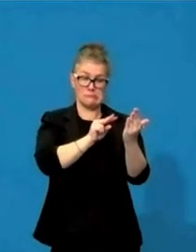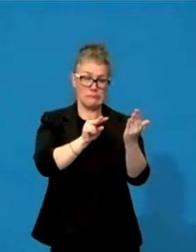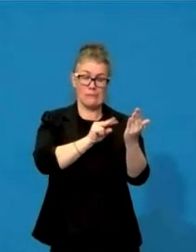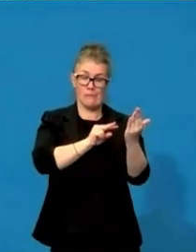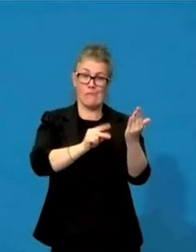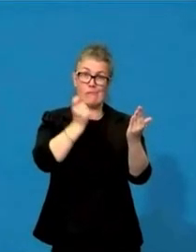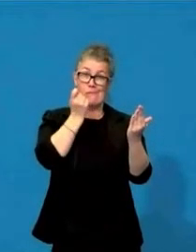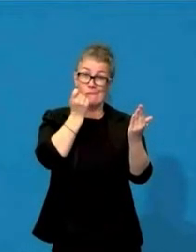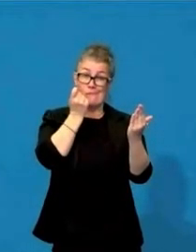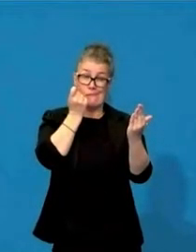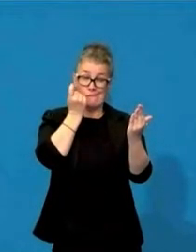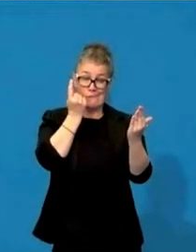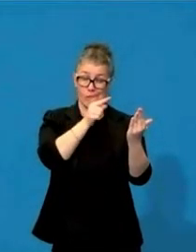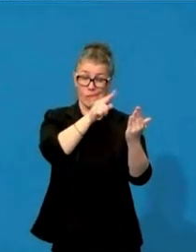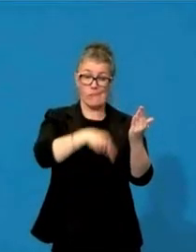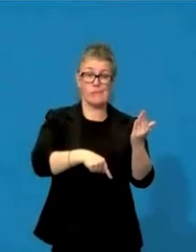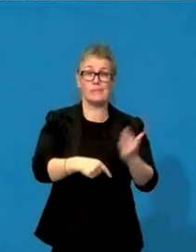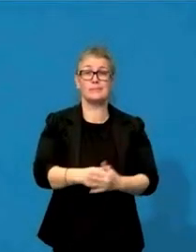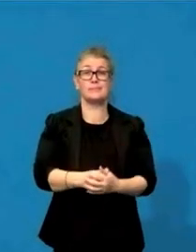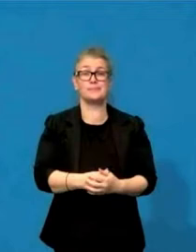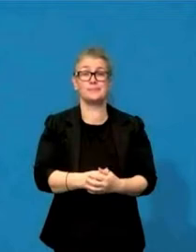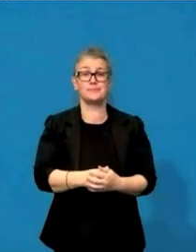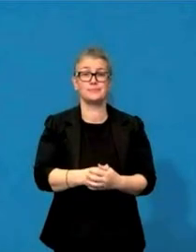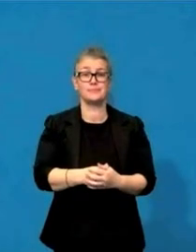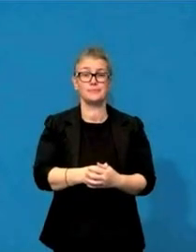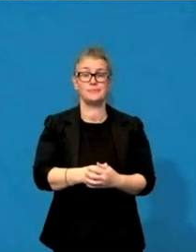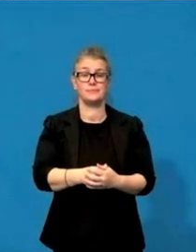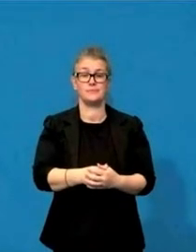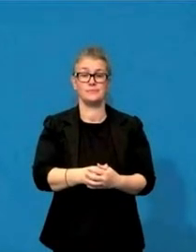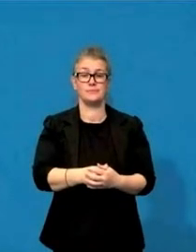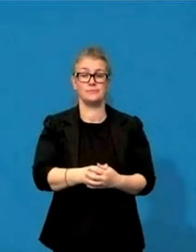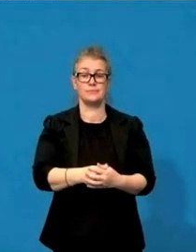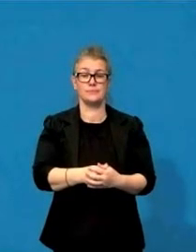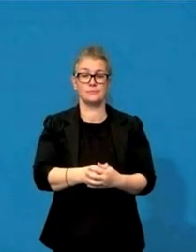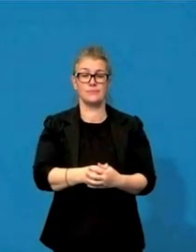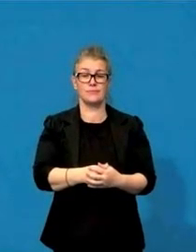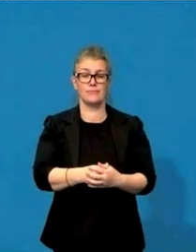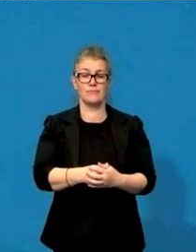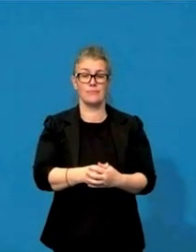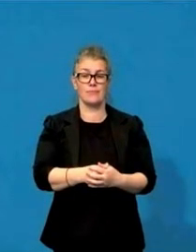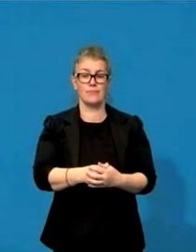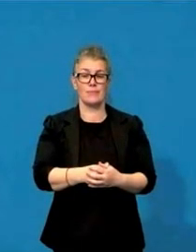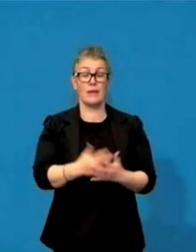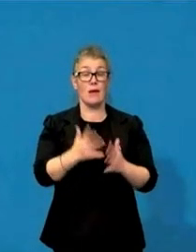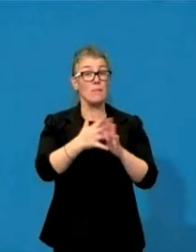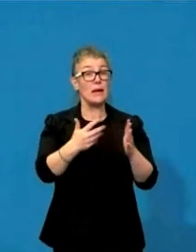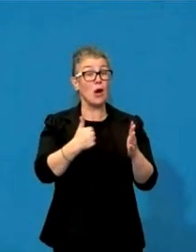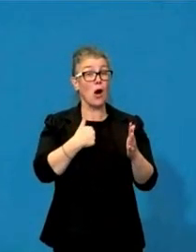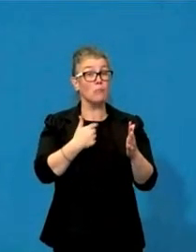on the plan. I'm - you know, I'm pretty well educated, but I struggle.